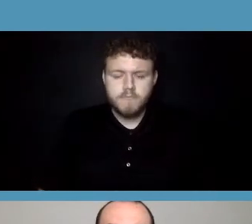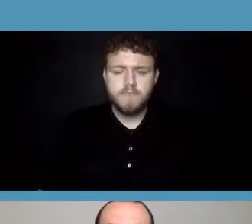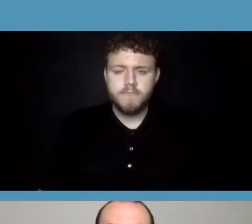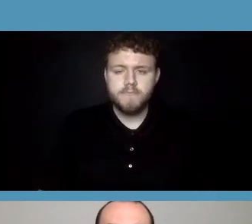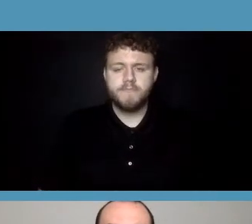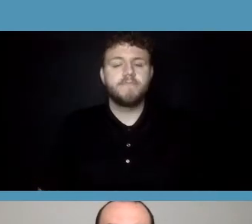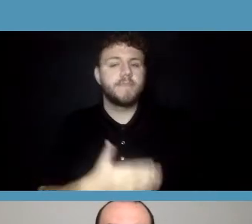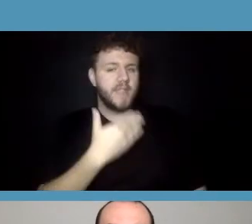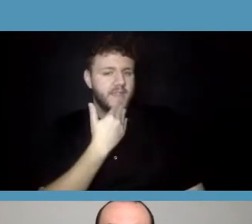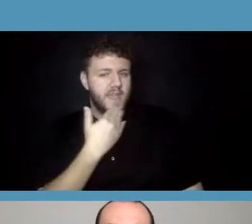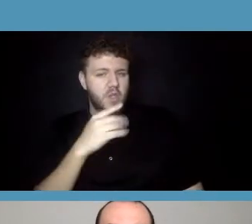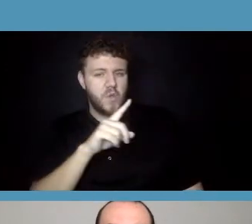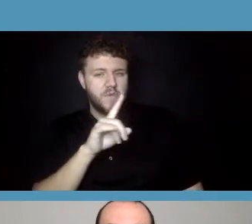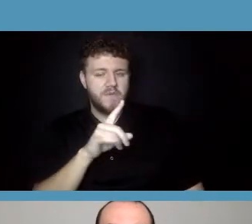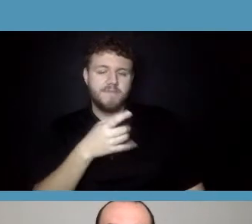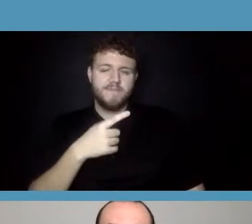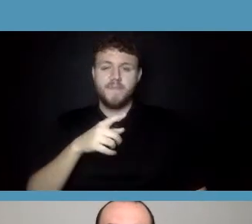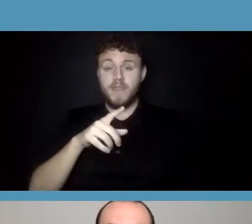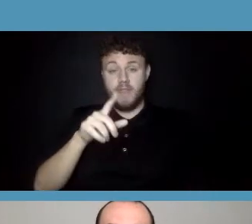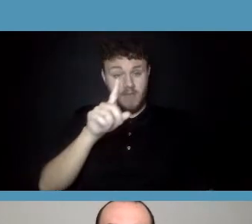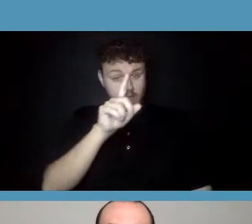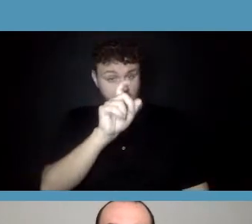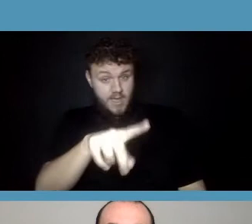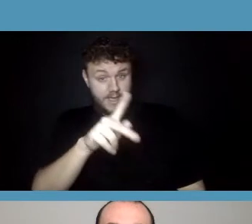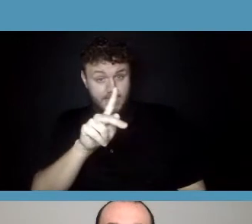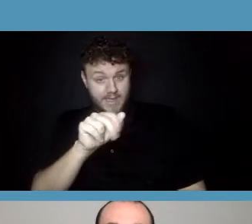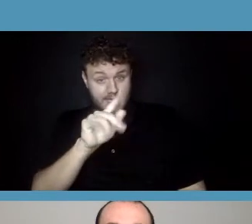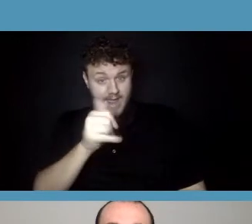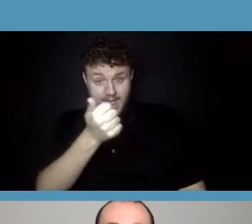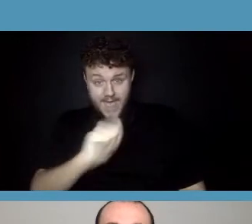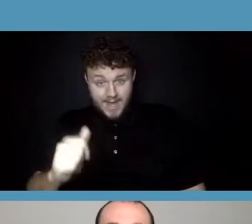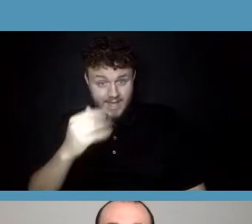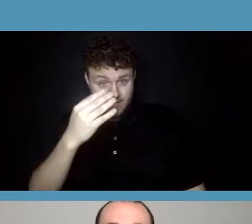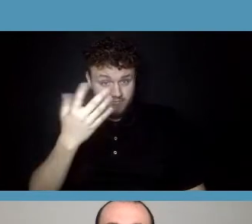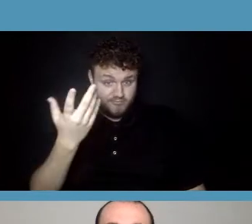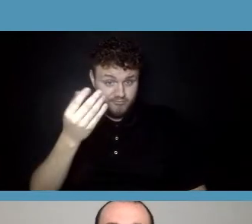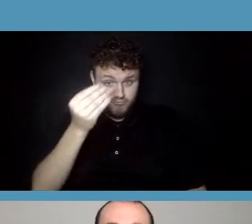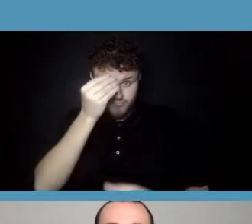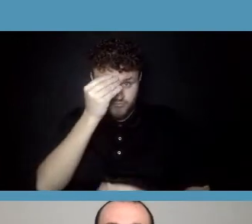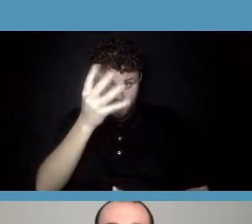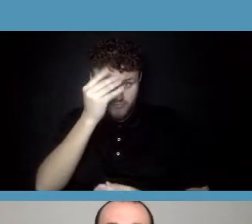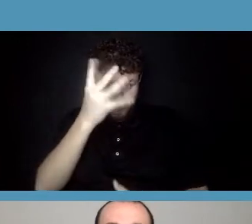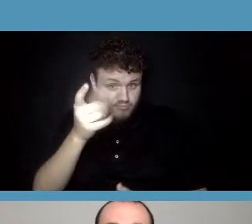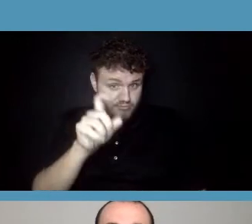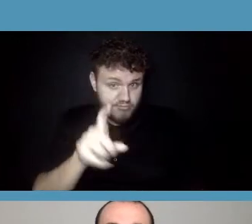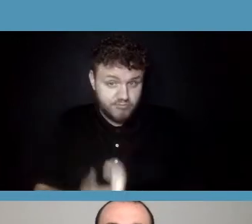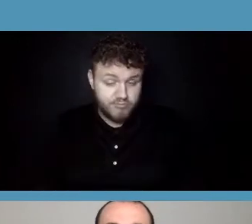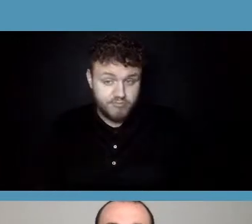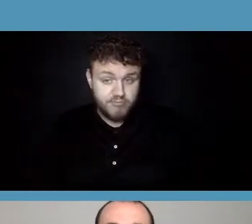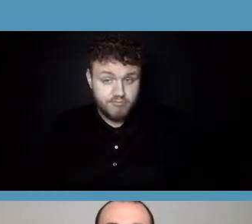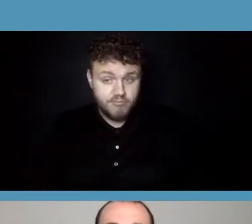How about you, Katy, any suggestions for funding sources?